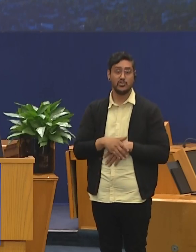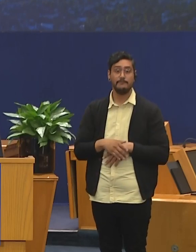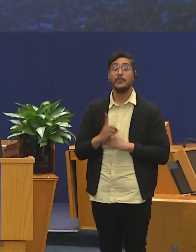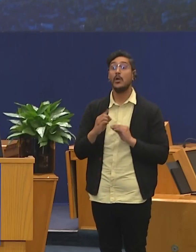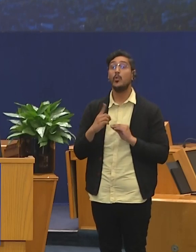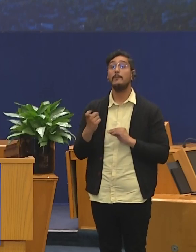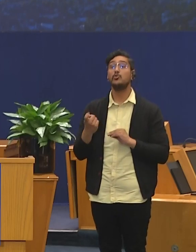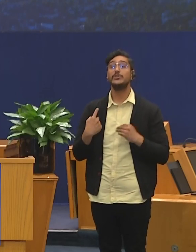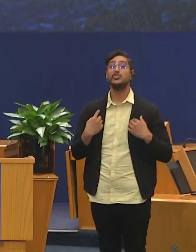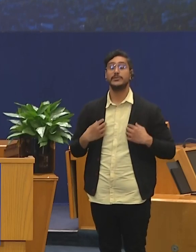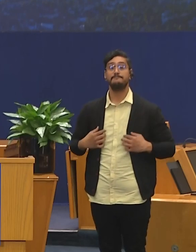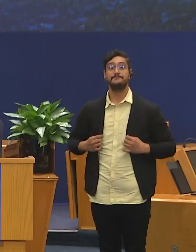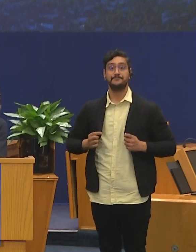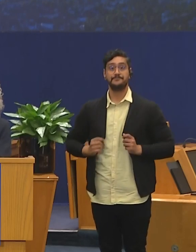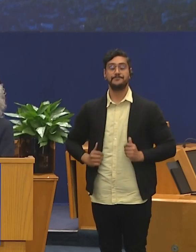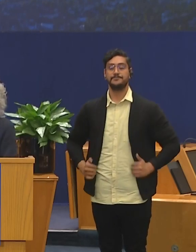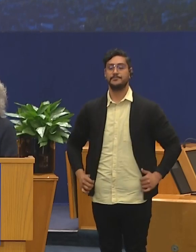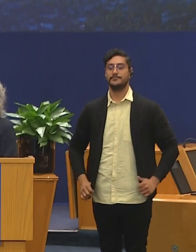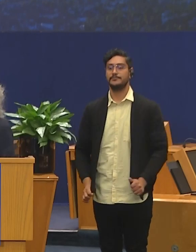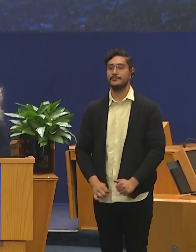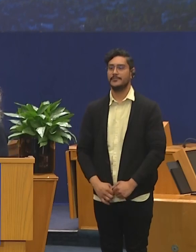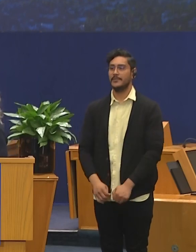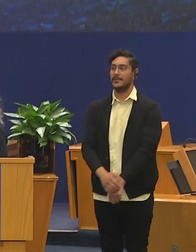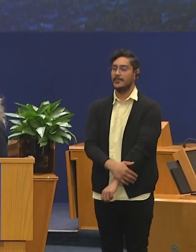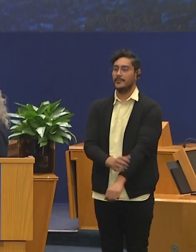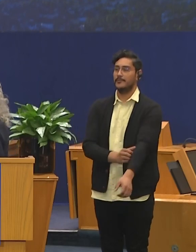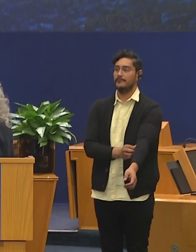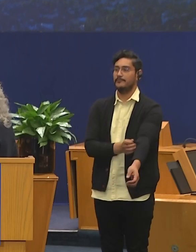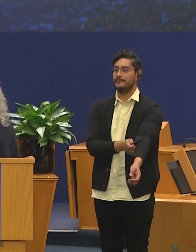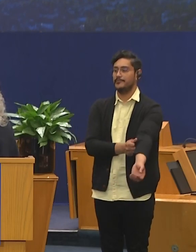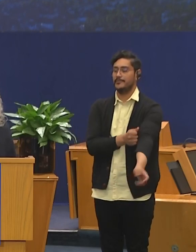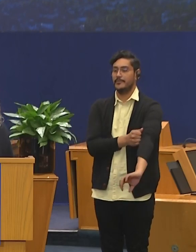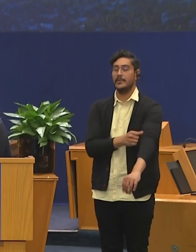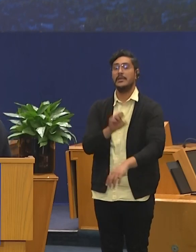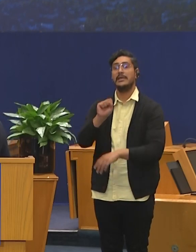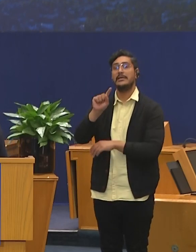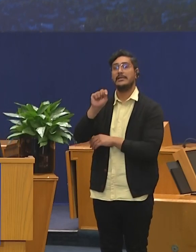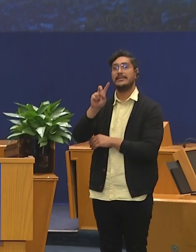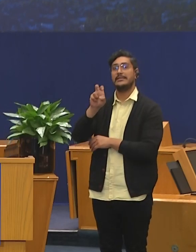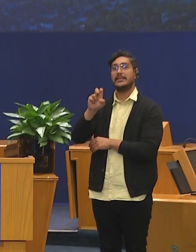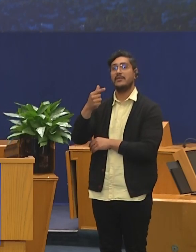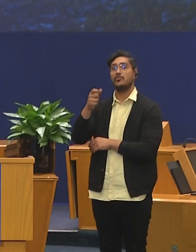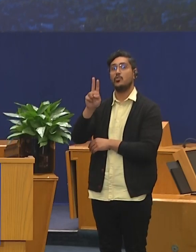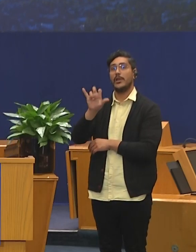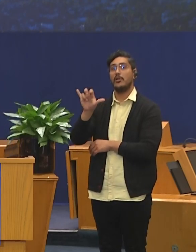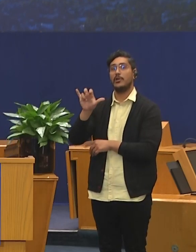INFORMATION. WE HAVE TIME FOR ONE MORE QUESTION? THANK YOU.